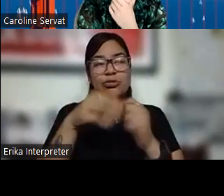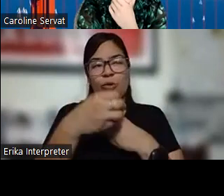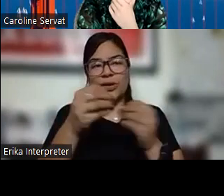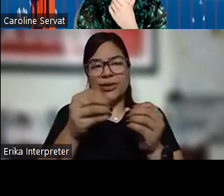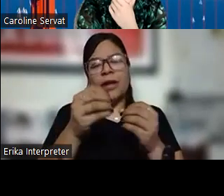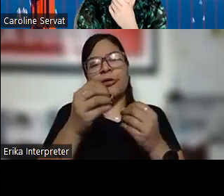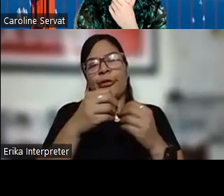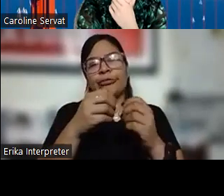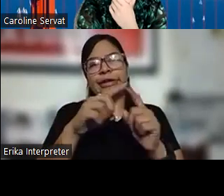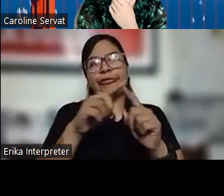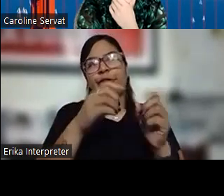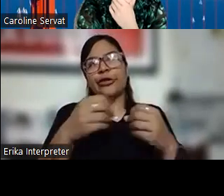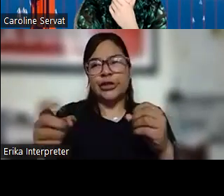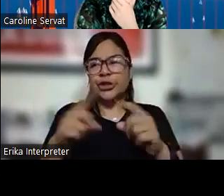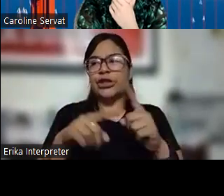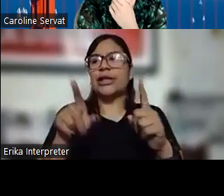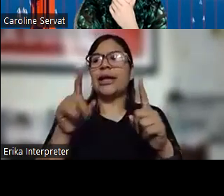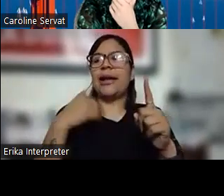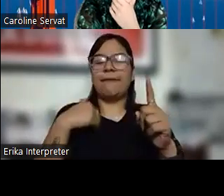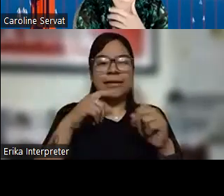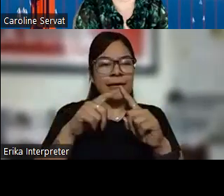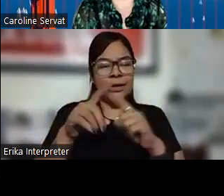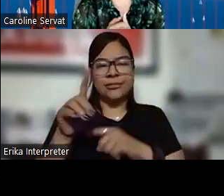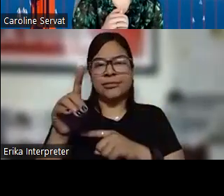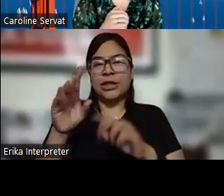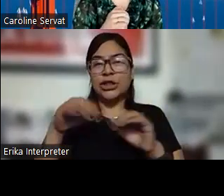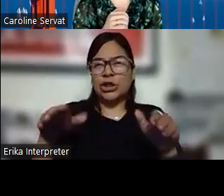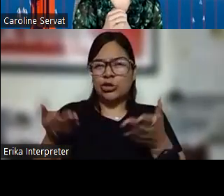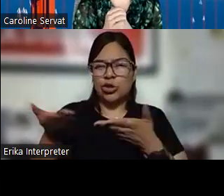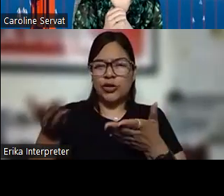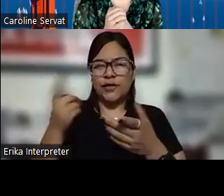children children with disabilities and their families as well um I think we can definitely